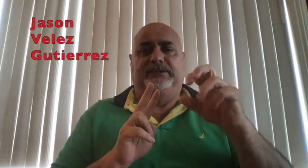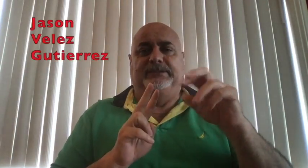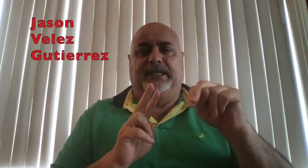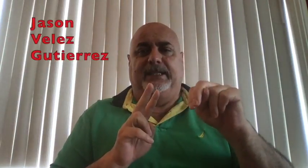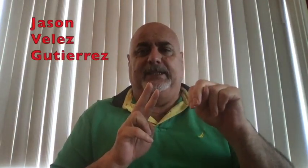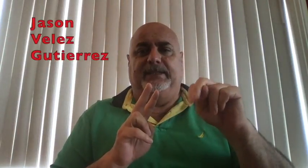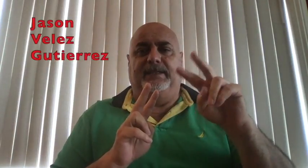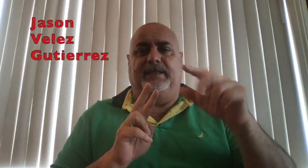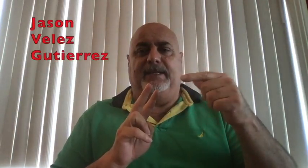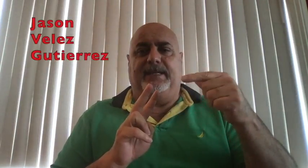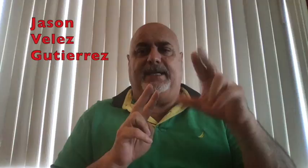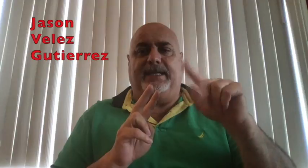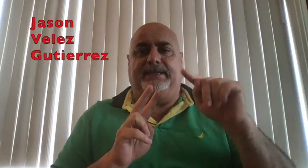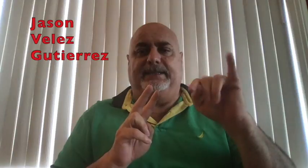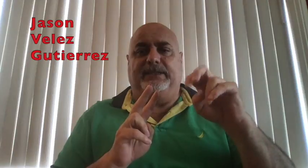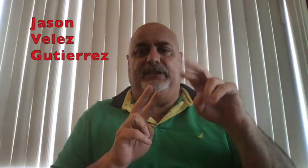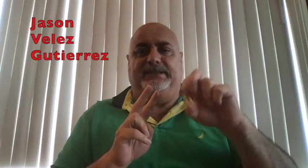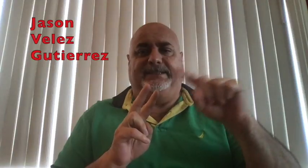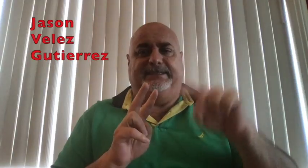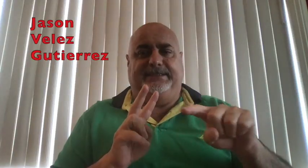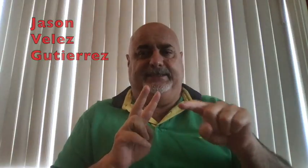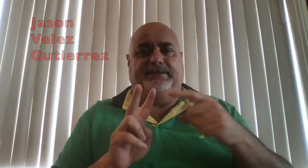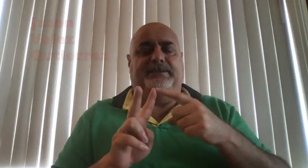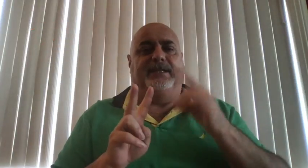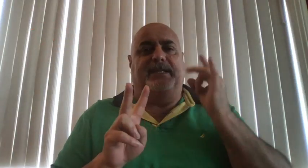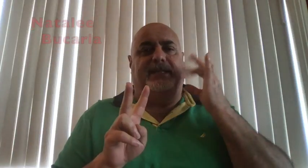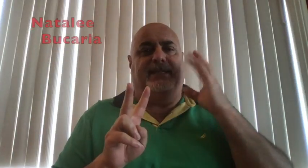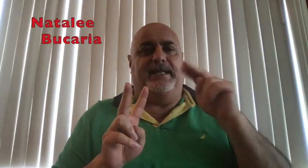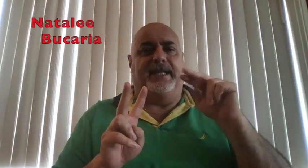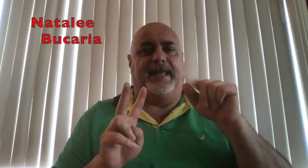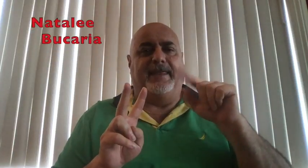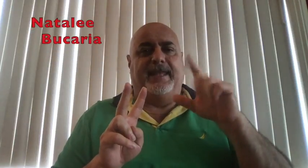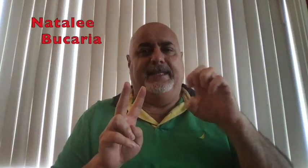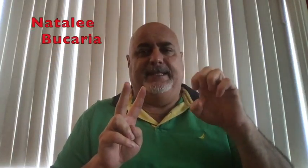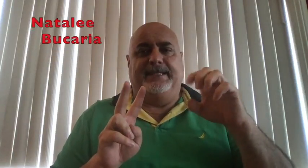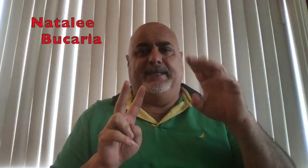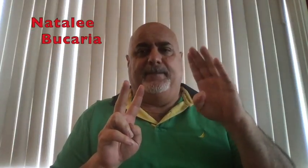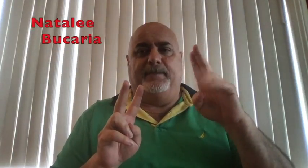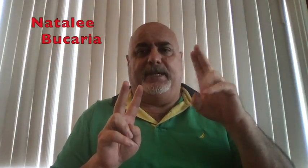So the first one is Jason Velez Gutierrez and the